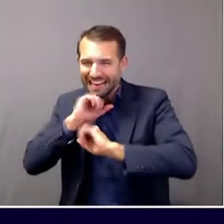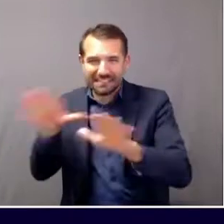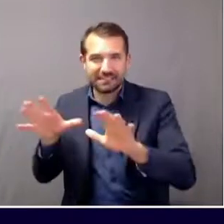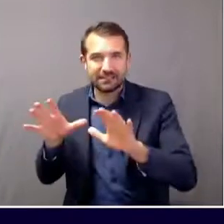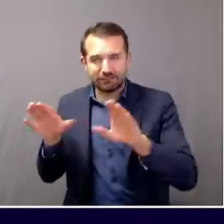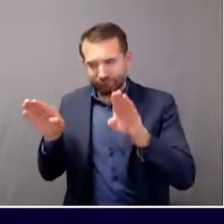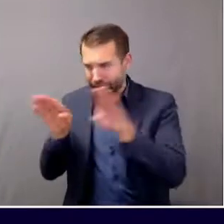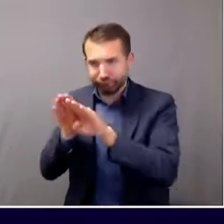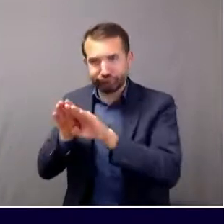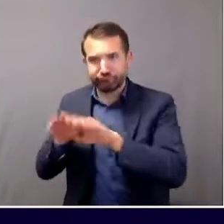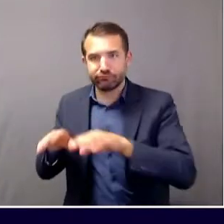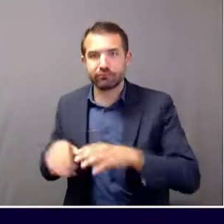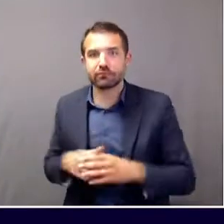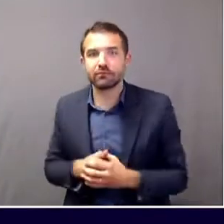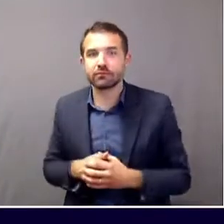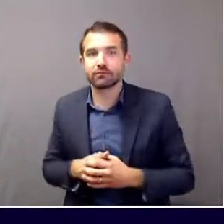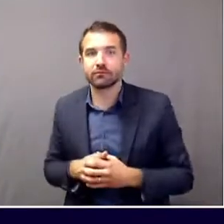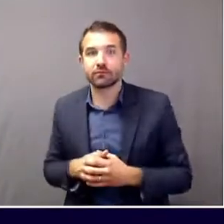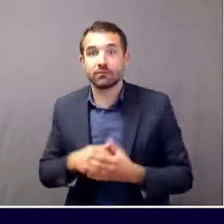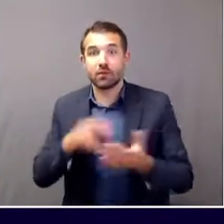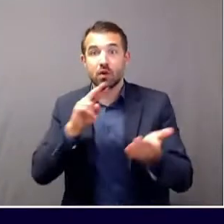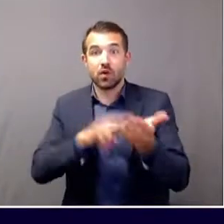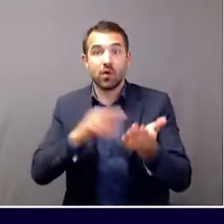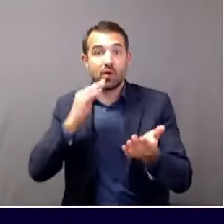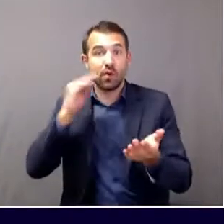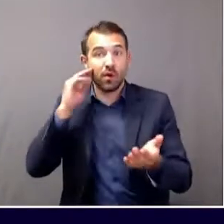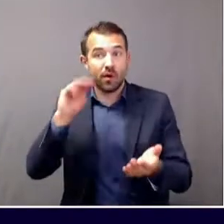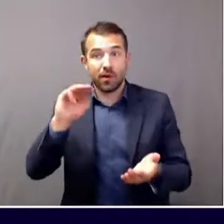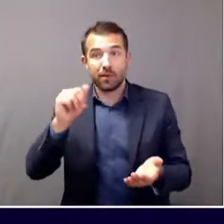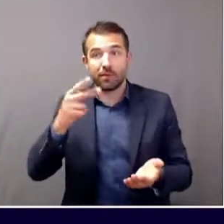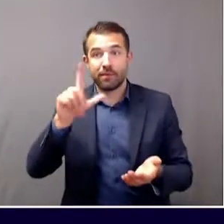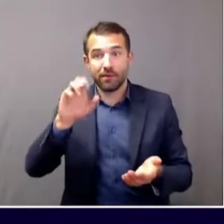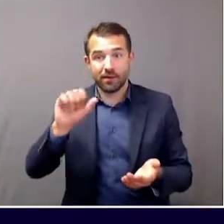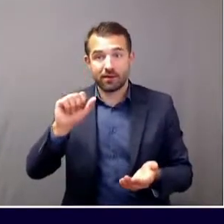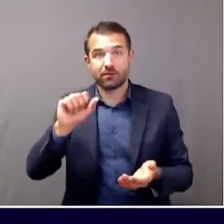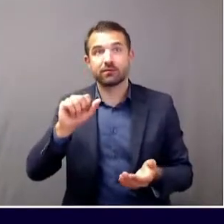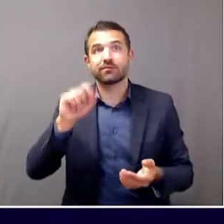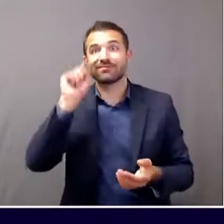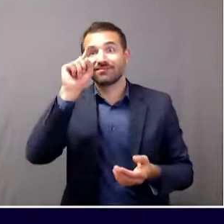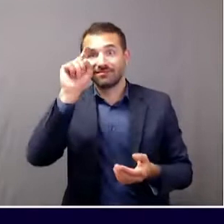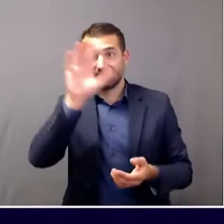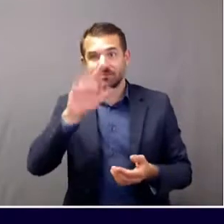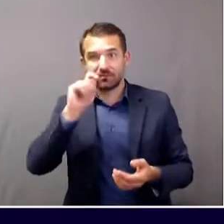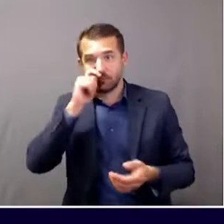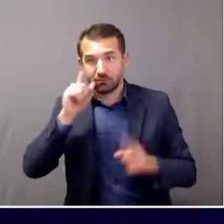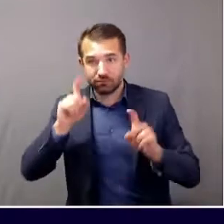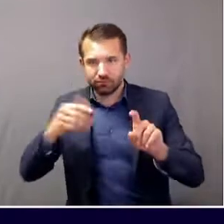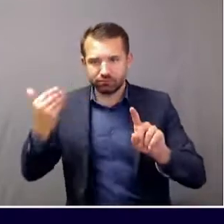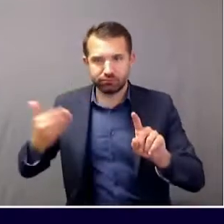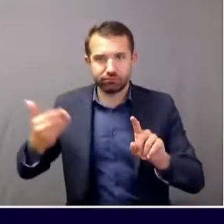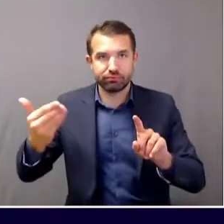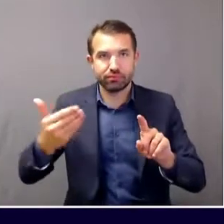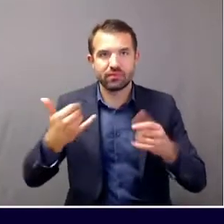are continuing with testing they have had occasional cases